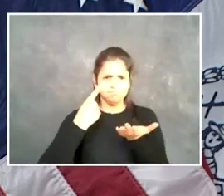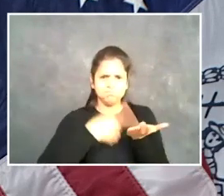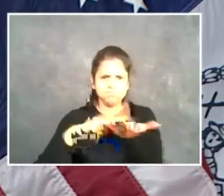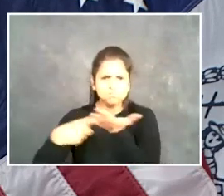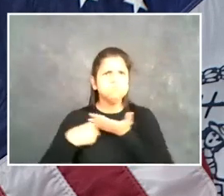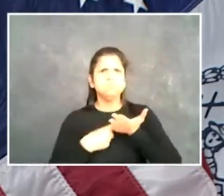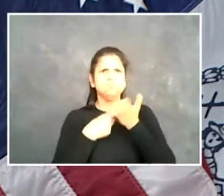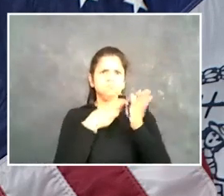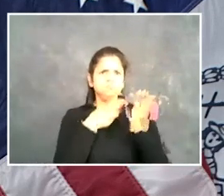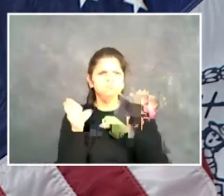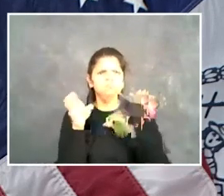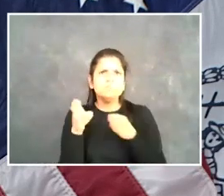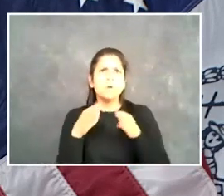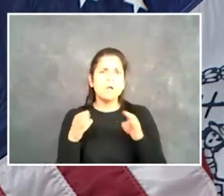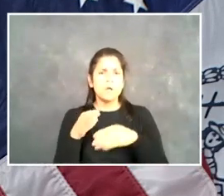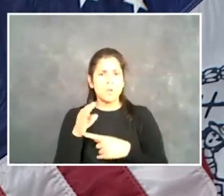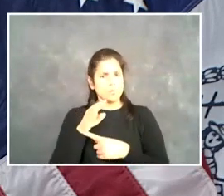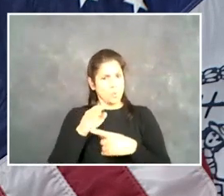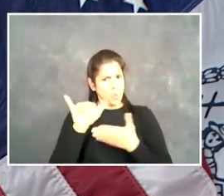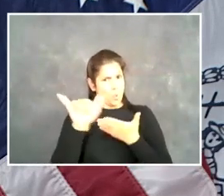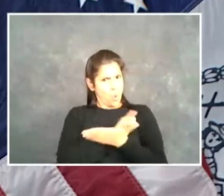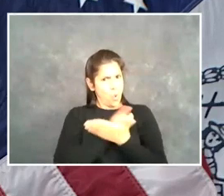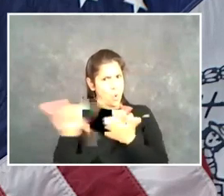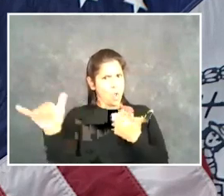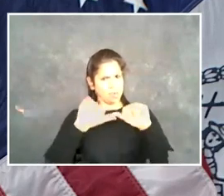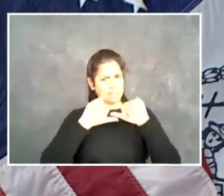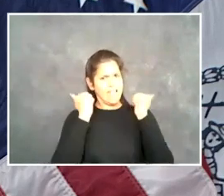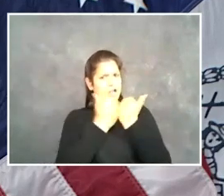THERE'S BEEN GREAT WORK. THERE'S MORE THAT SHOULD AND